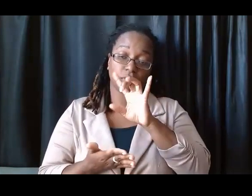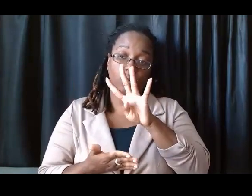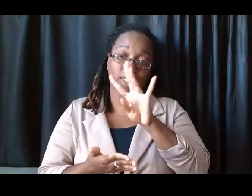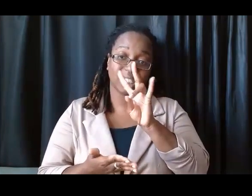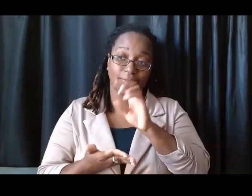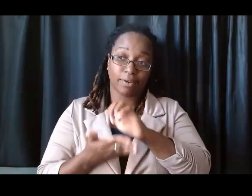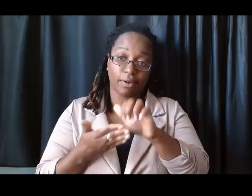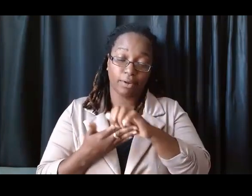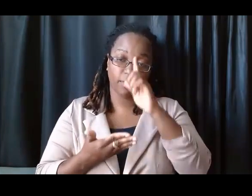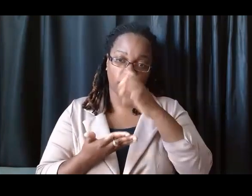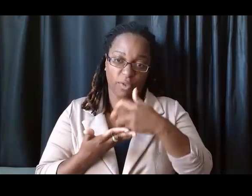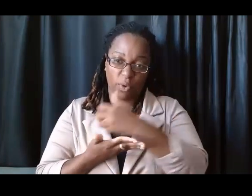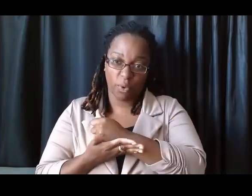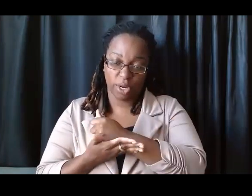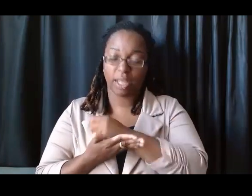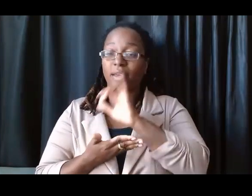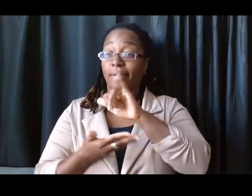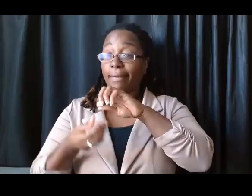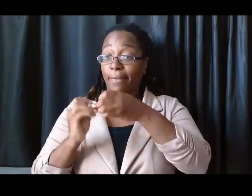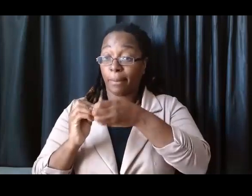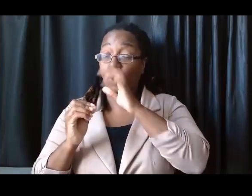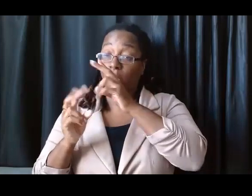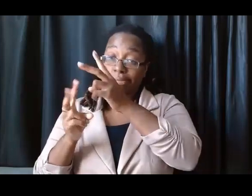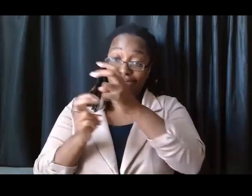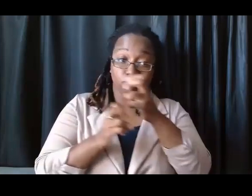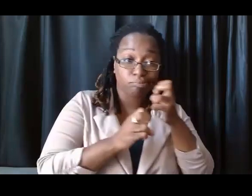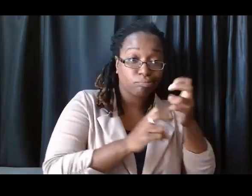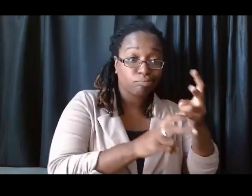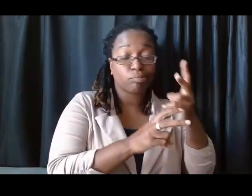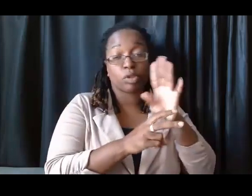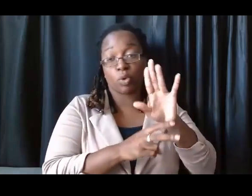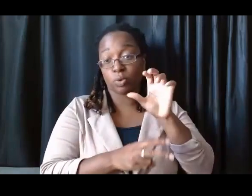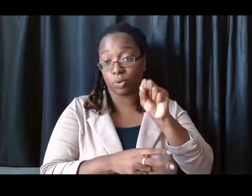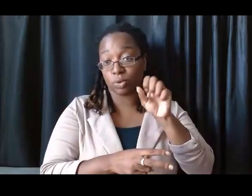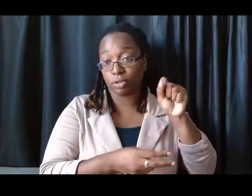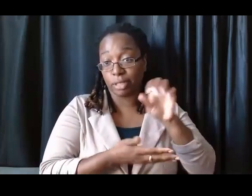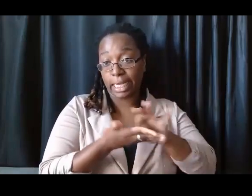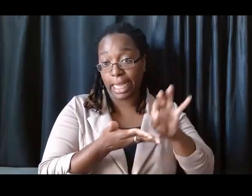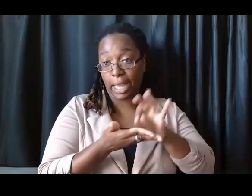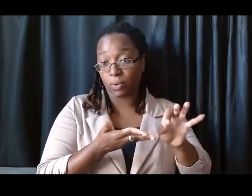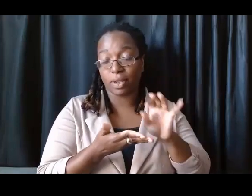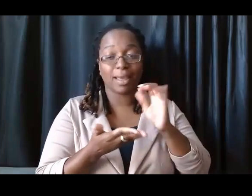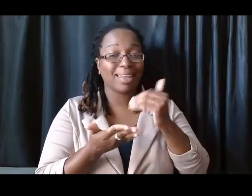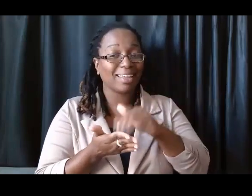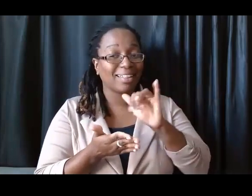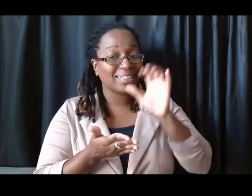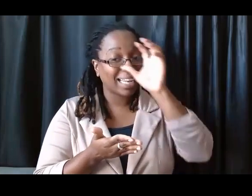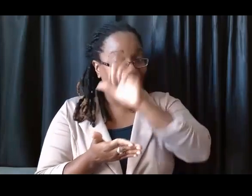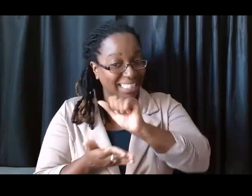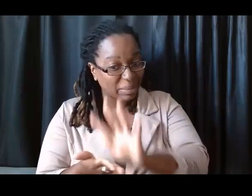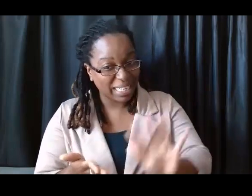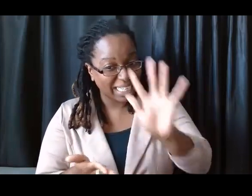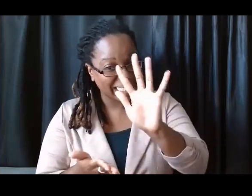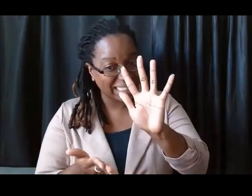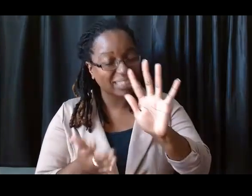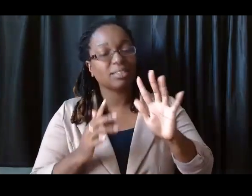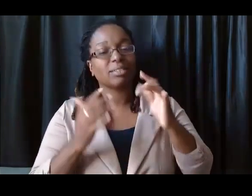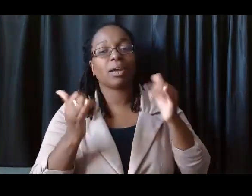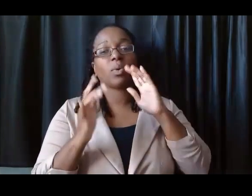They will pop that in your account, your Social Security account, as an estimate but we're going to start adjusting your SSI check based on that.